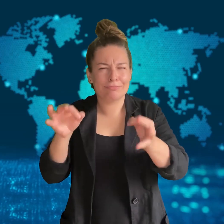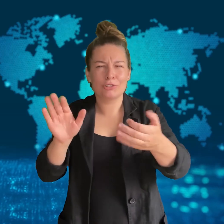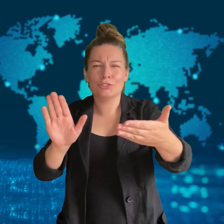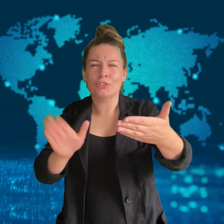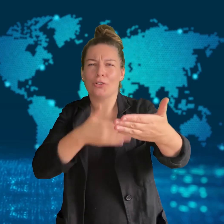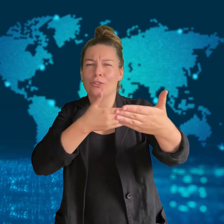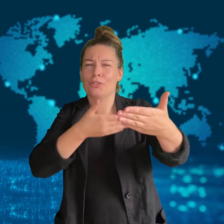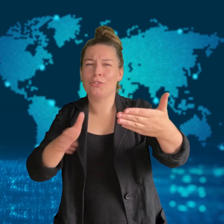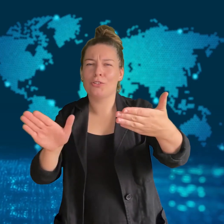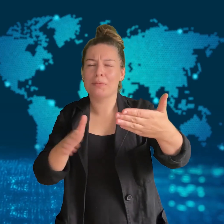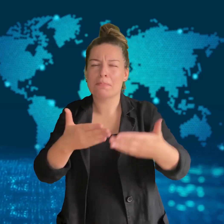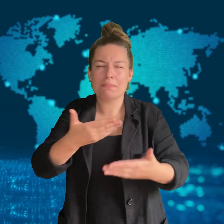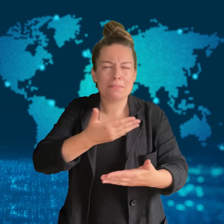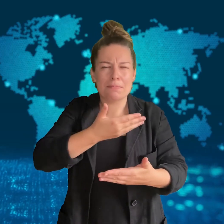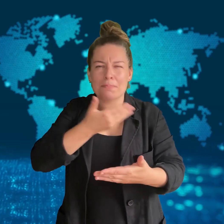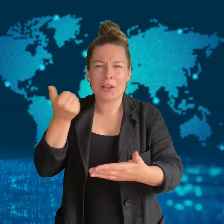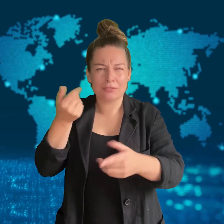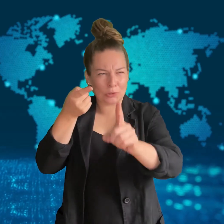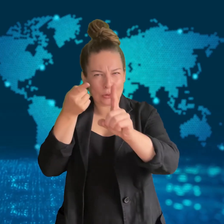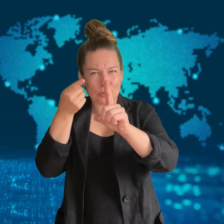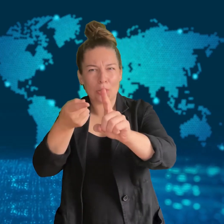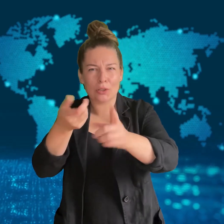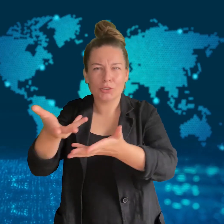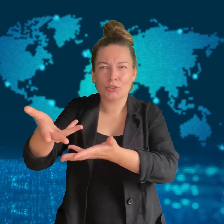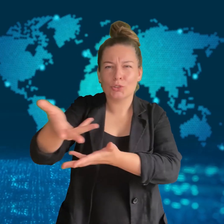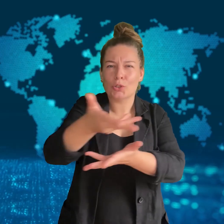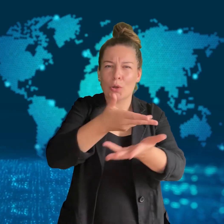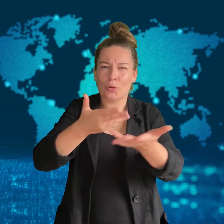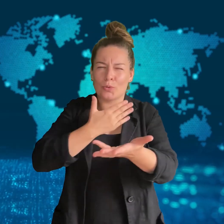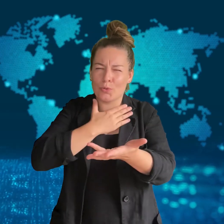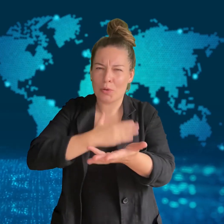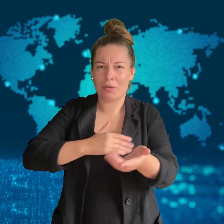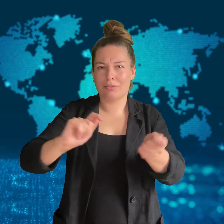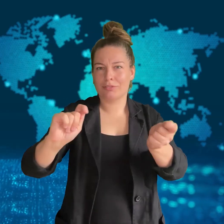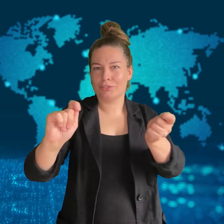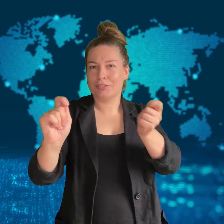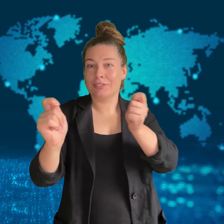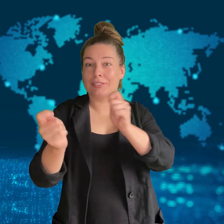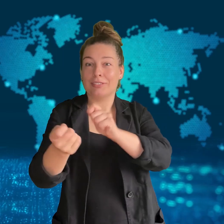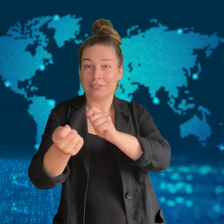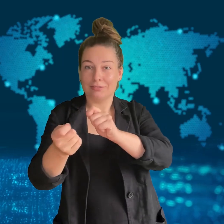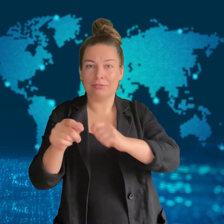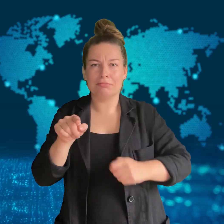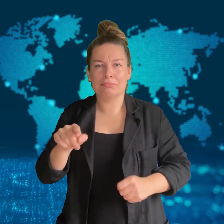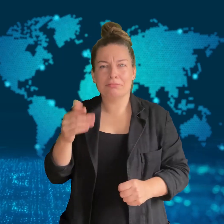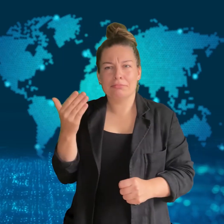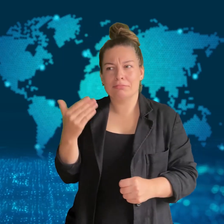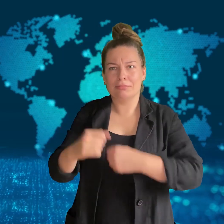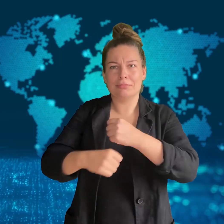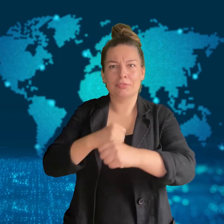One year later, Shervin Hajipour received